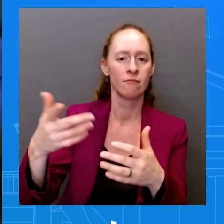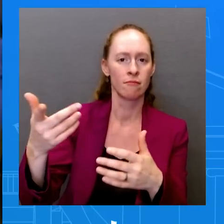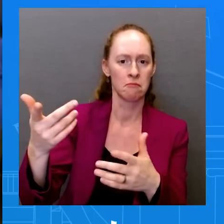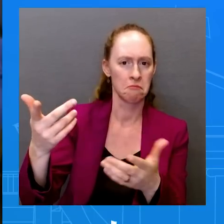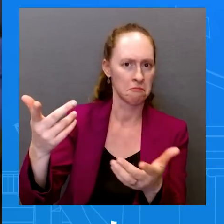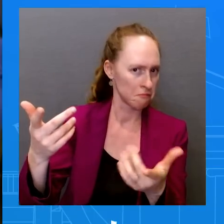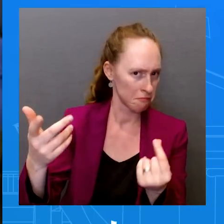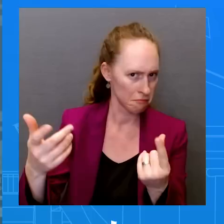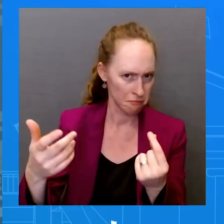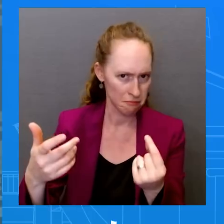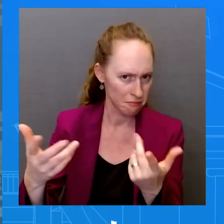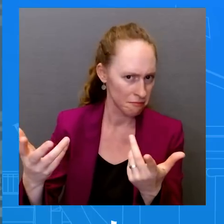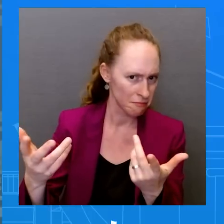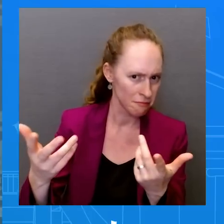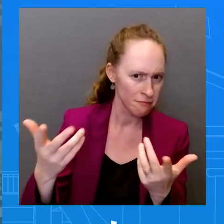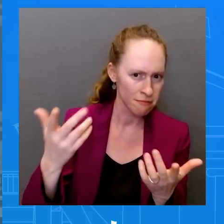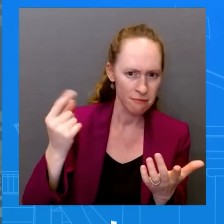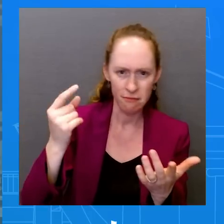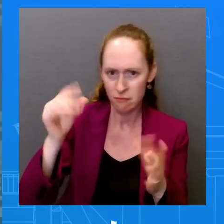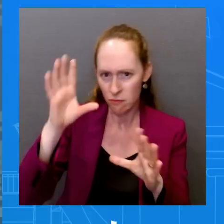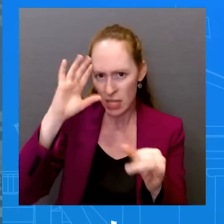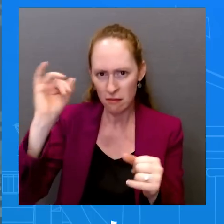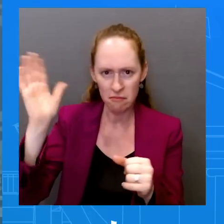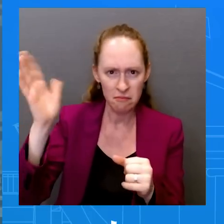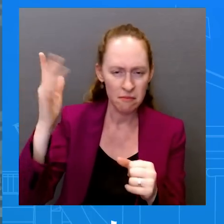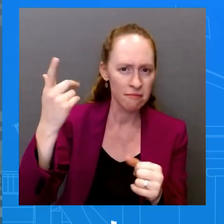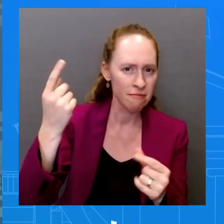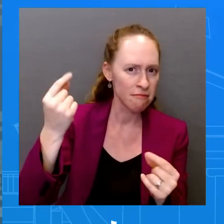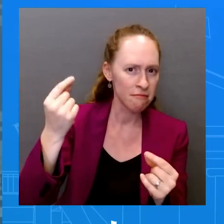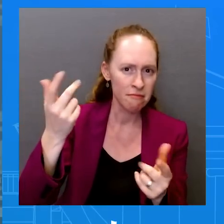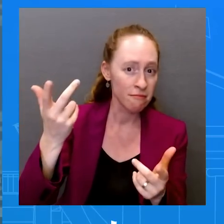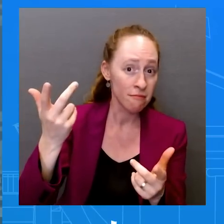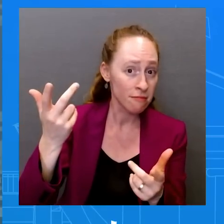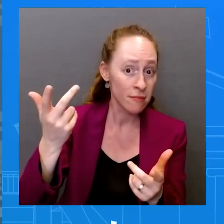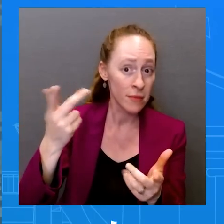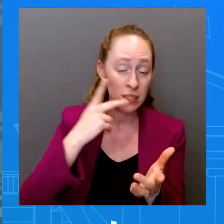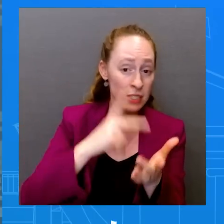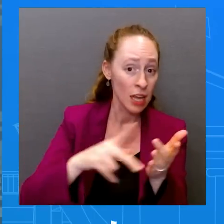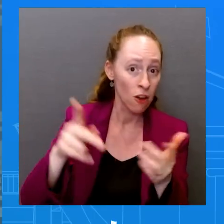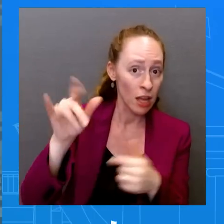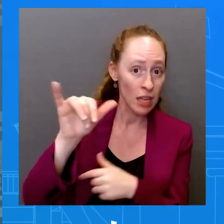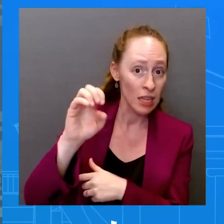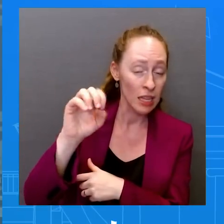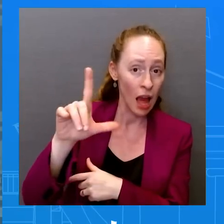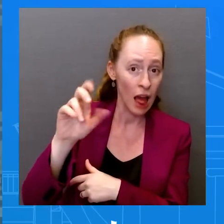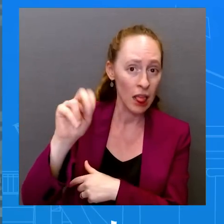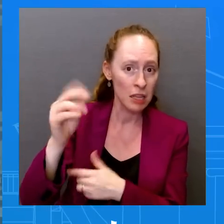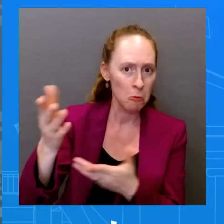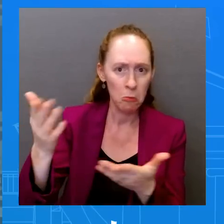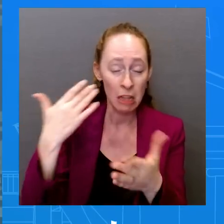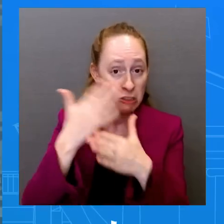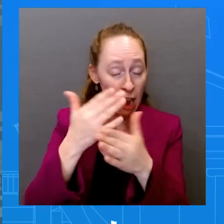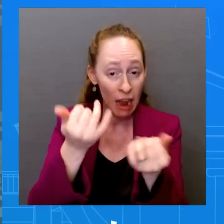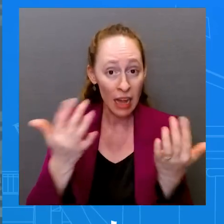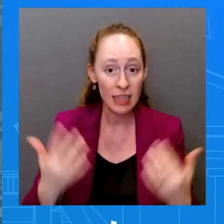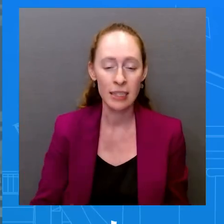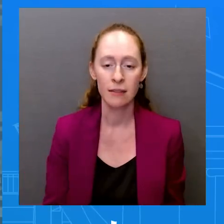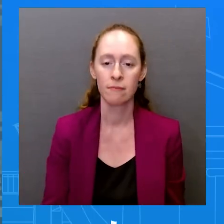Ms. Jean-Pierre: So, as to what Secretary Yellen is doing, I would refer you to the Department of Treasury. I'll give you a little bit on next week --